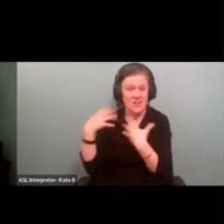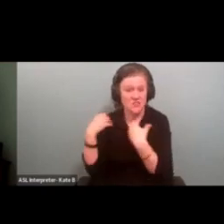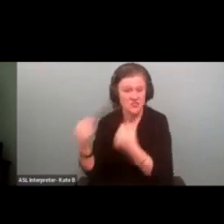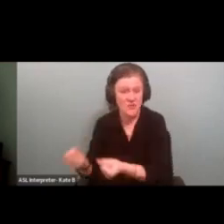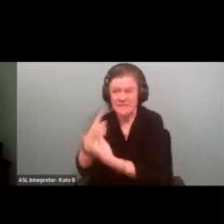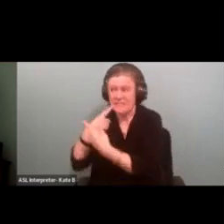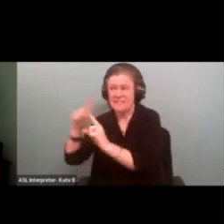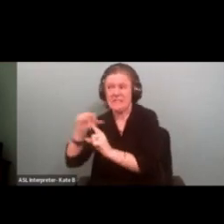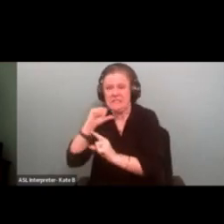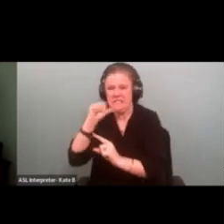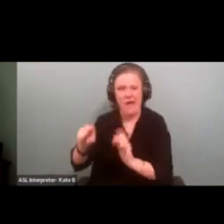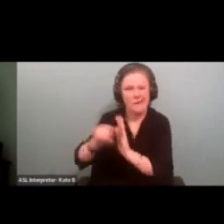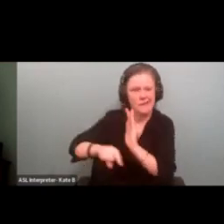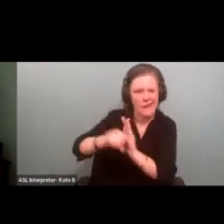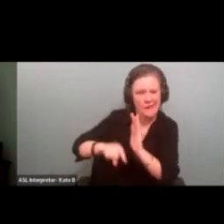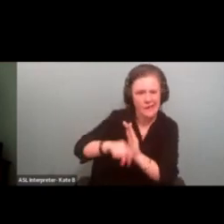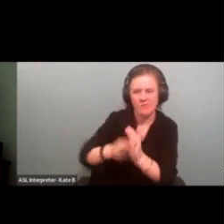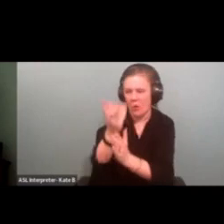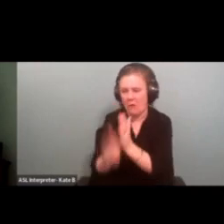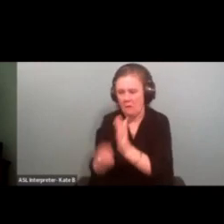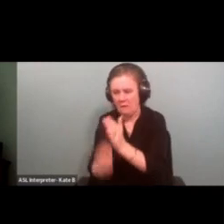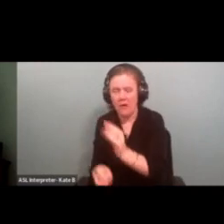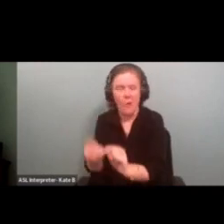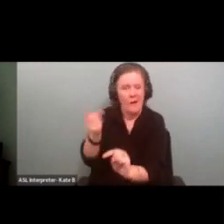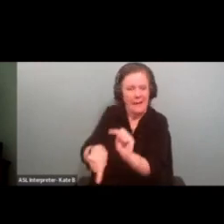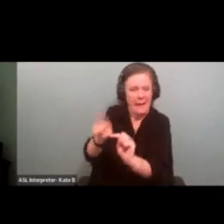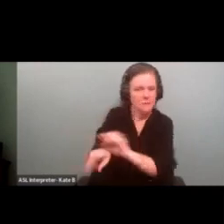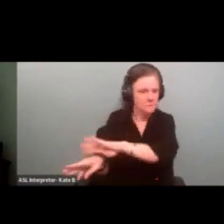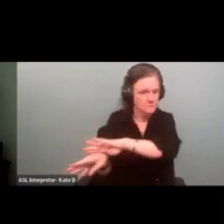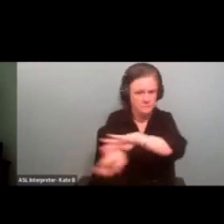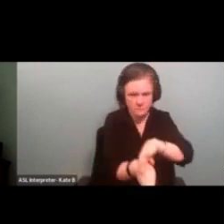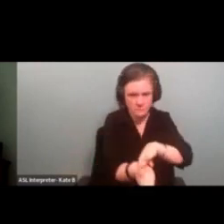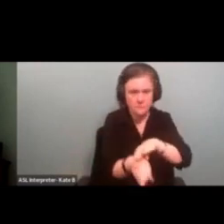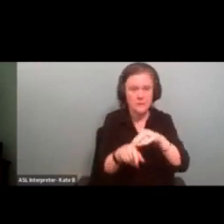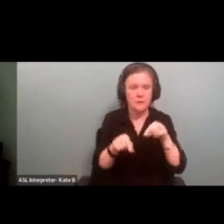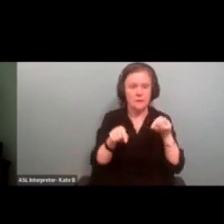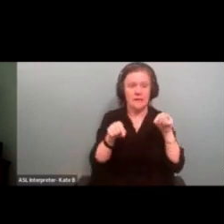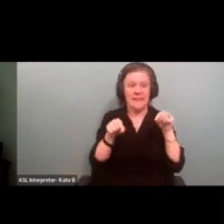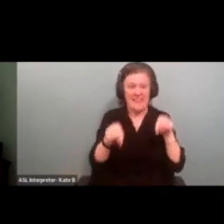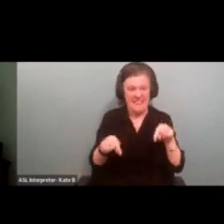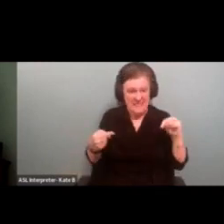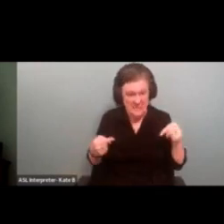than what hasn't, or what they can't do. And they want to know that this pain, this burden of